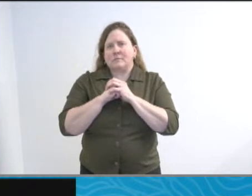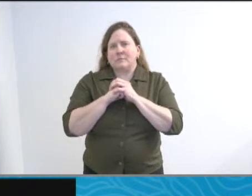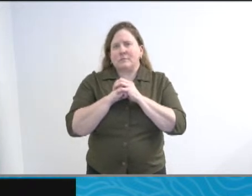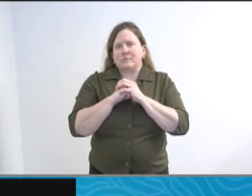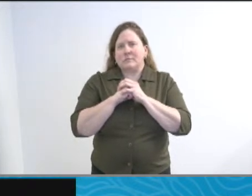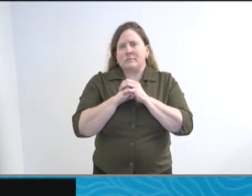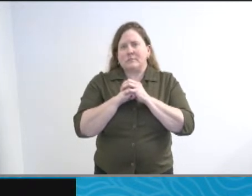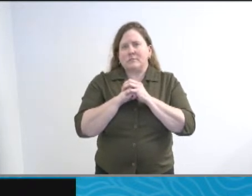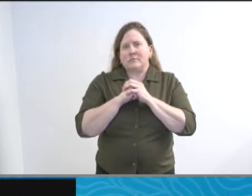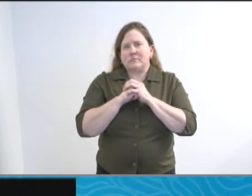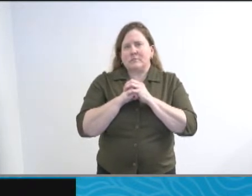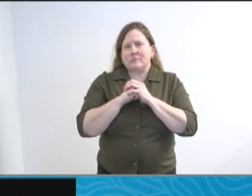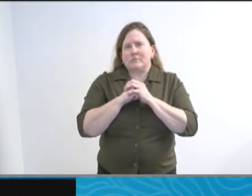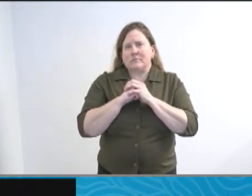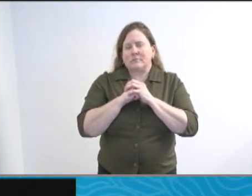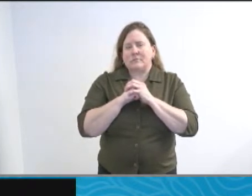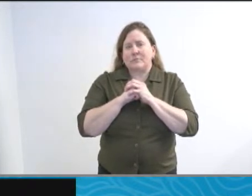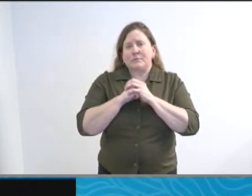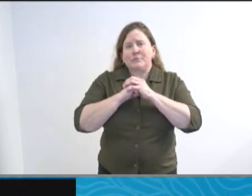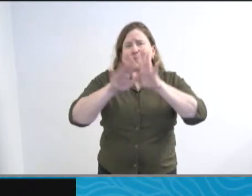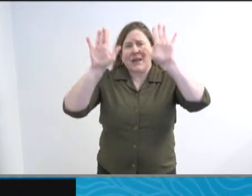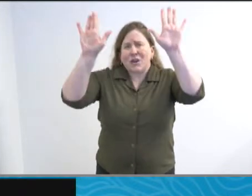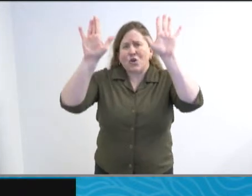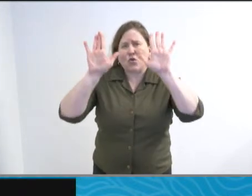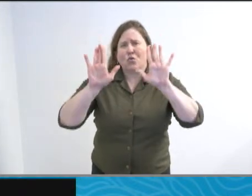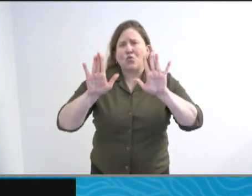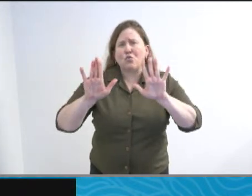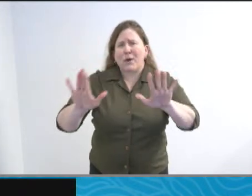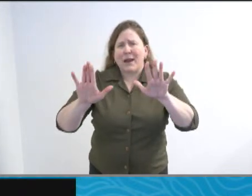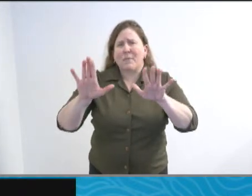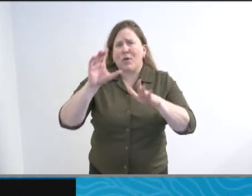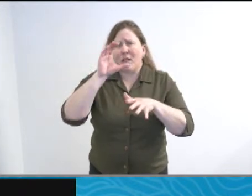with the, with the incredible animation